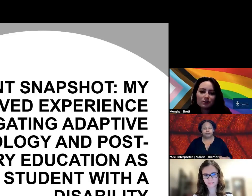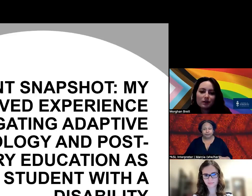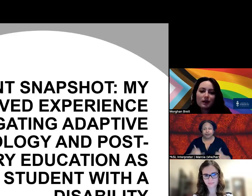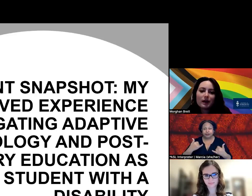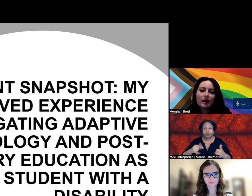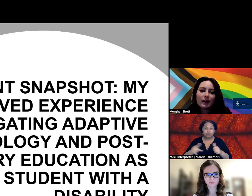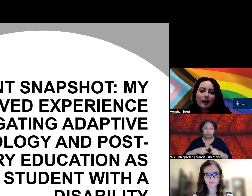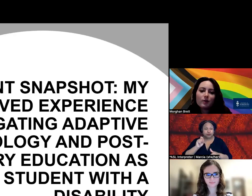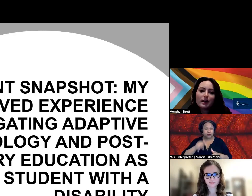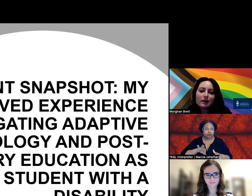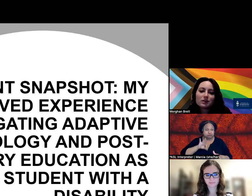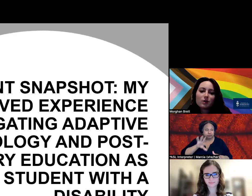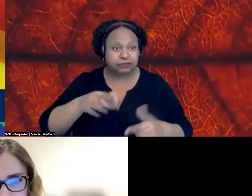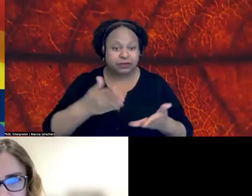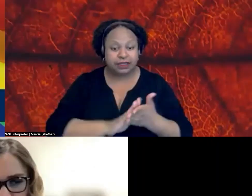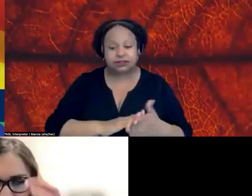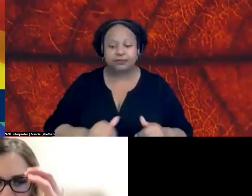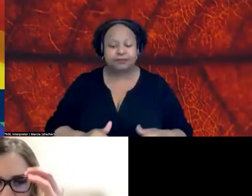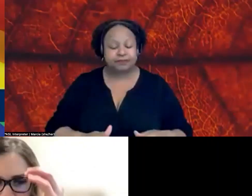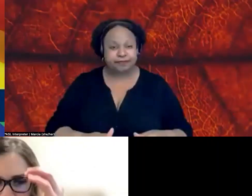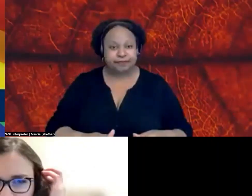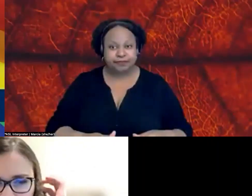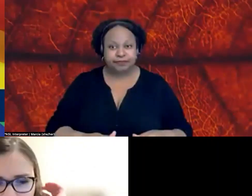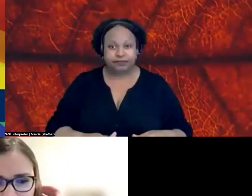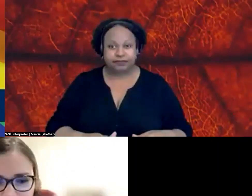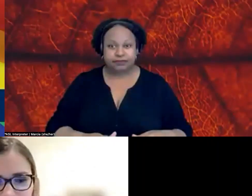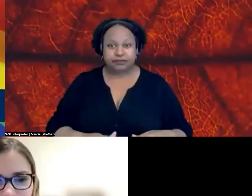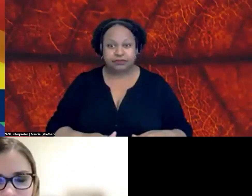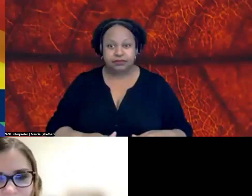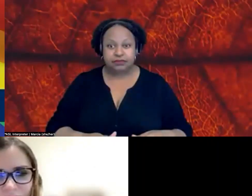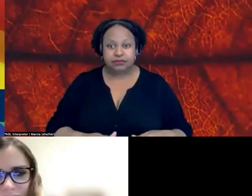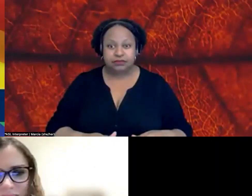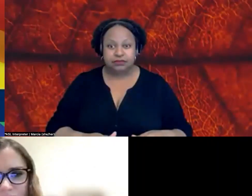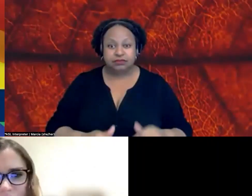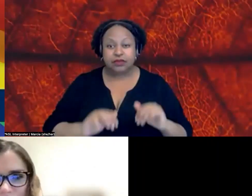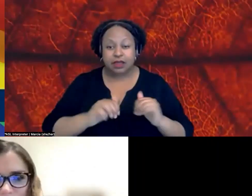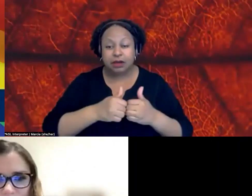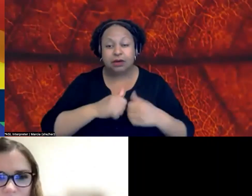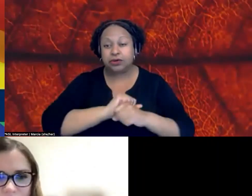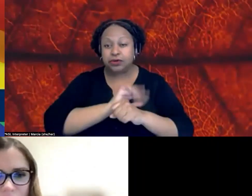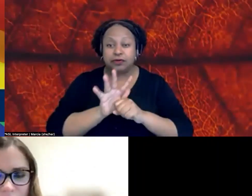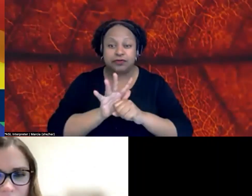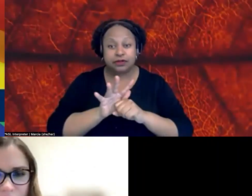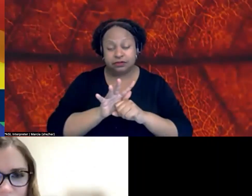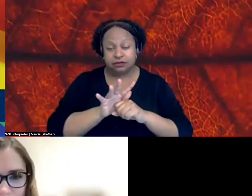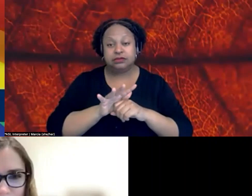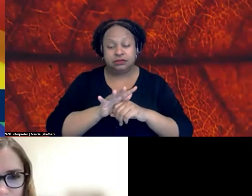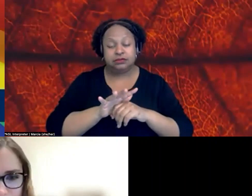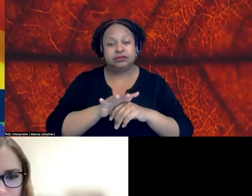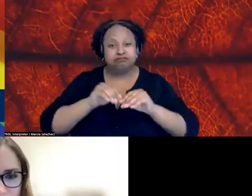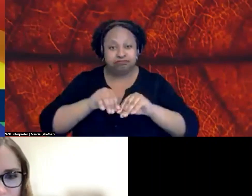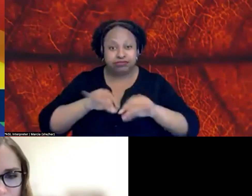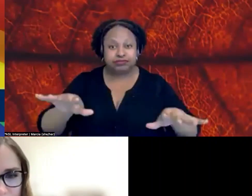how has the COVID-19 pandemic impacted your experience in highereducation?